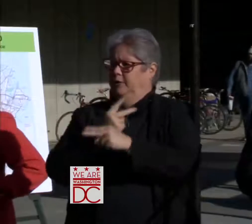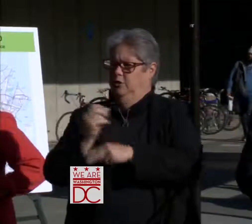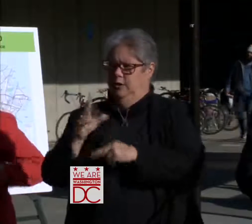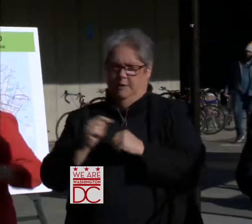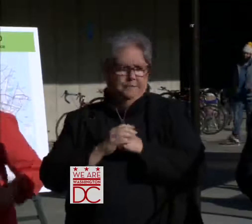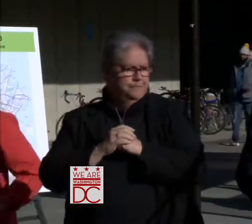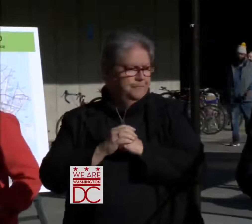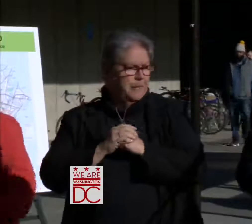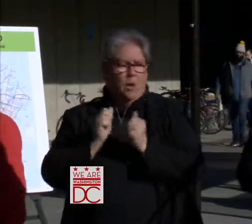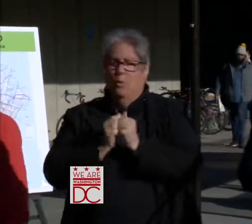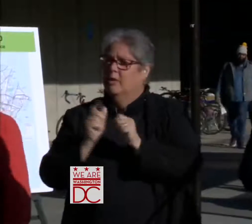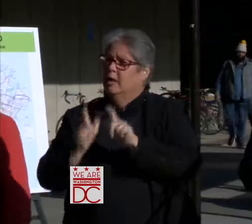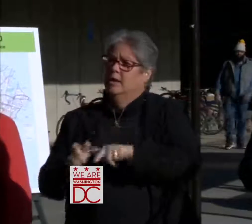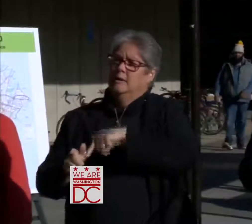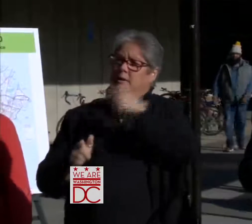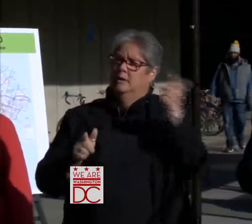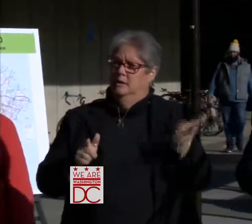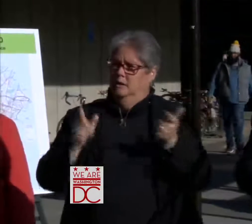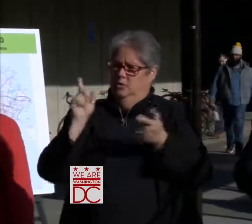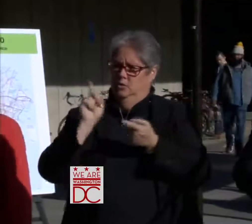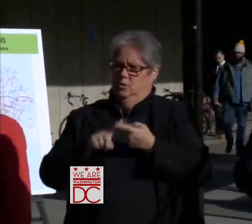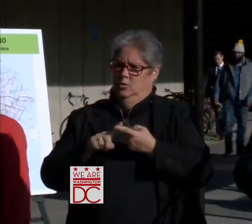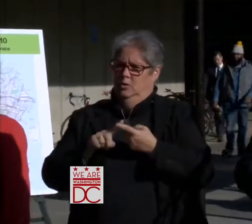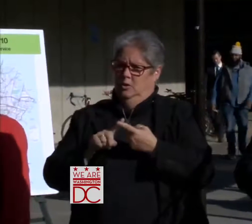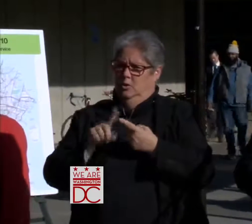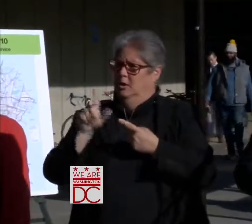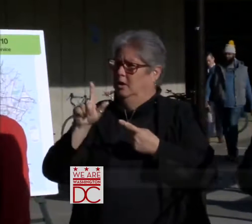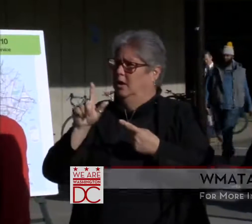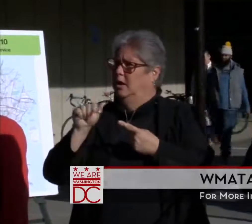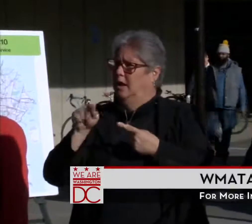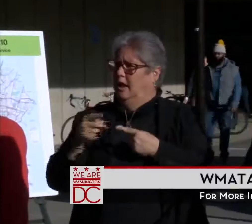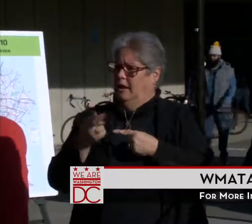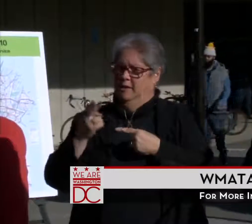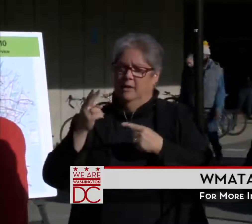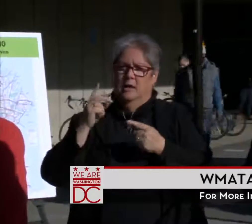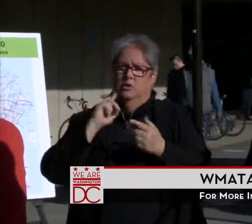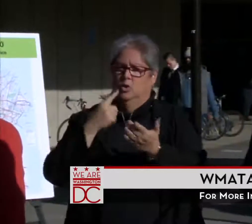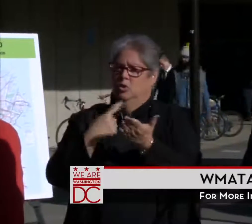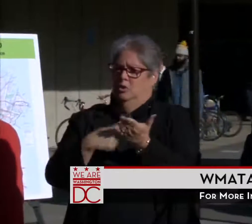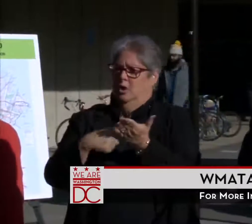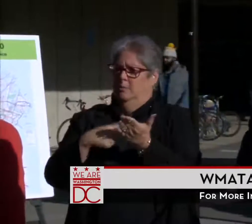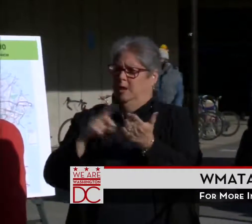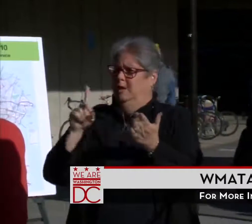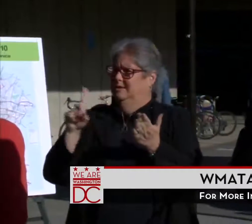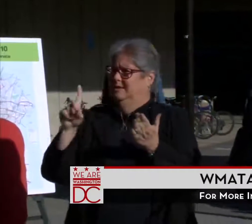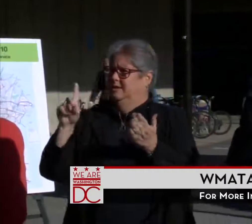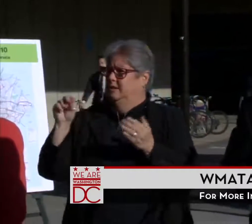SO WITH WHAT I WILL TURN IT OVER TO THE LIEF BUT I WANT TO THANK